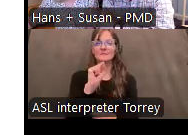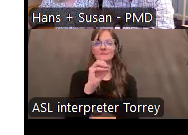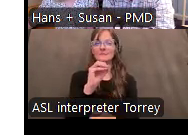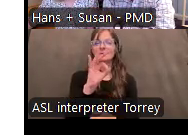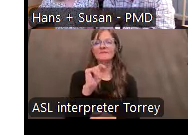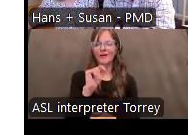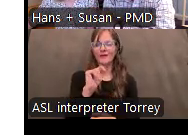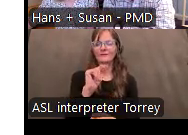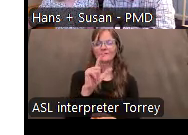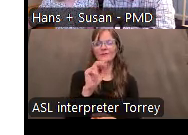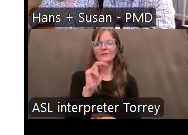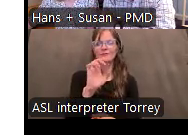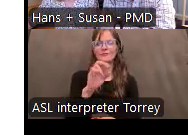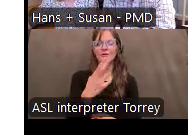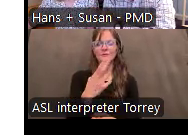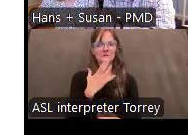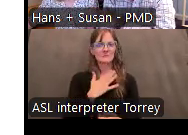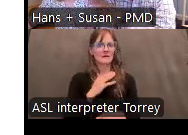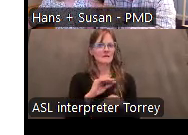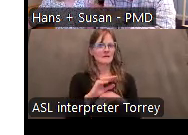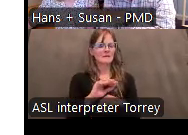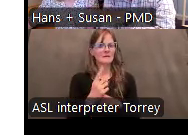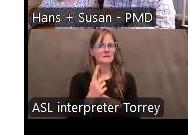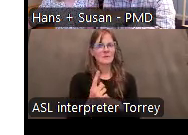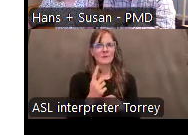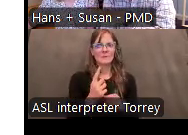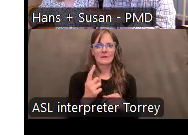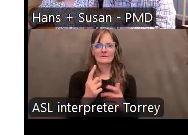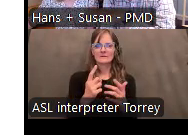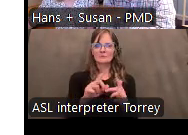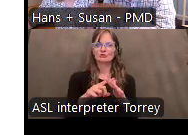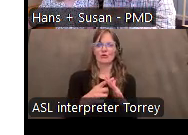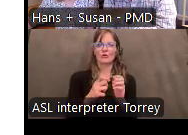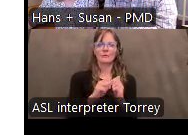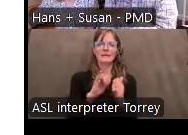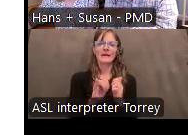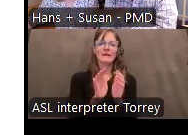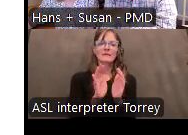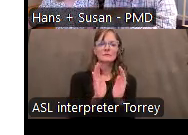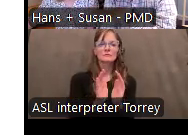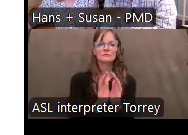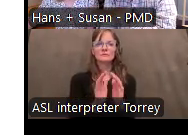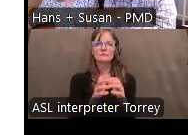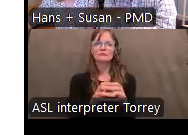You have a soft launch, which is a limited release of the program that's really to shake down all the technology behind things,